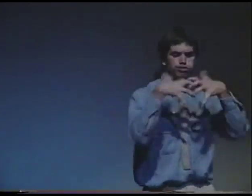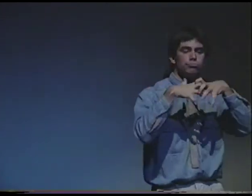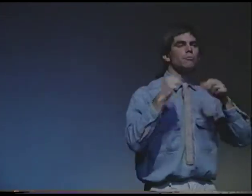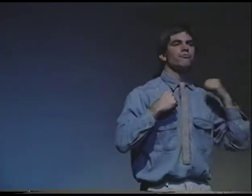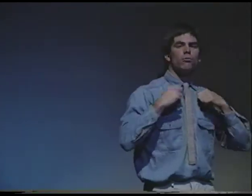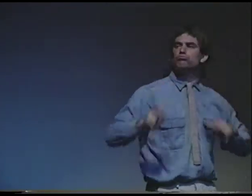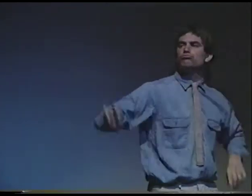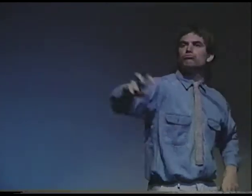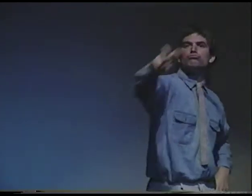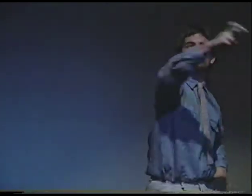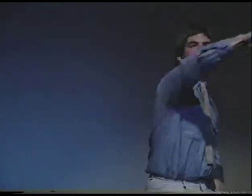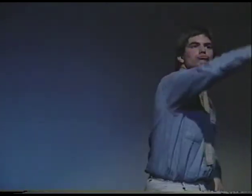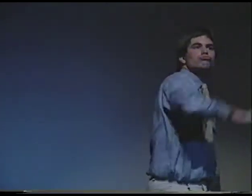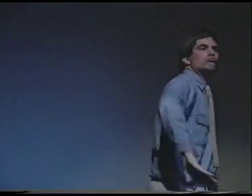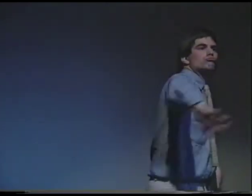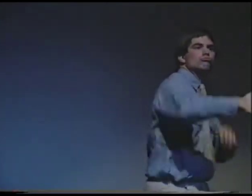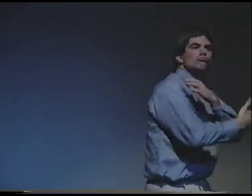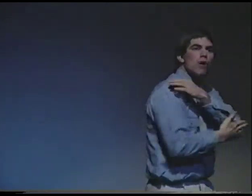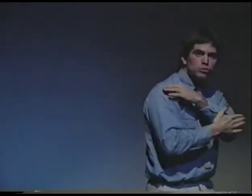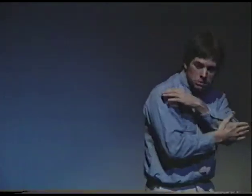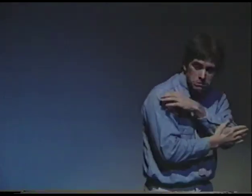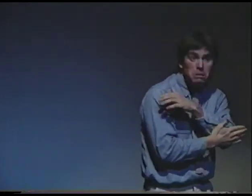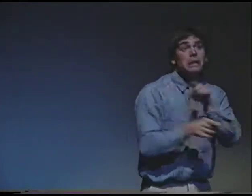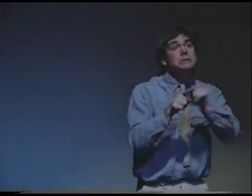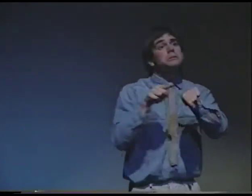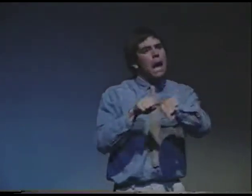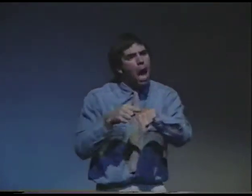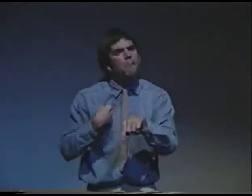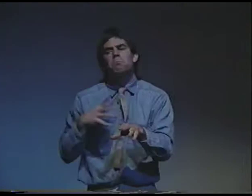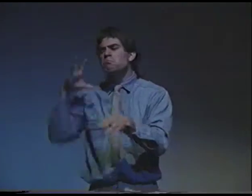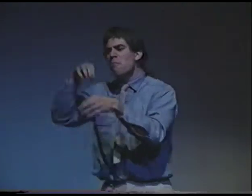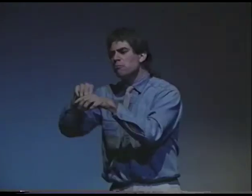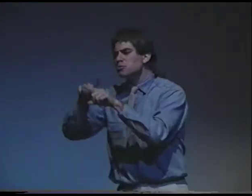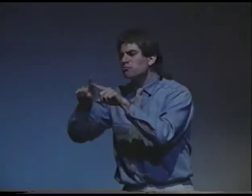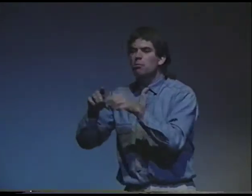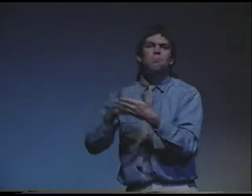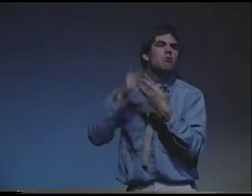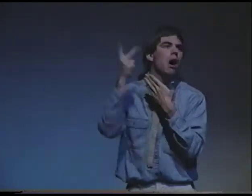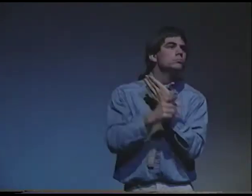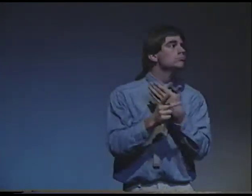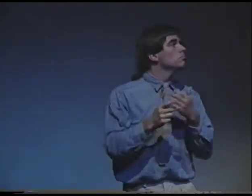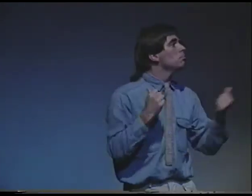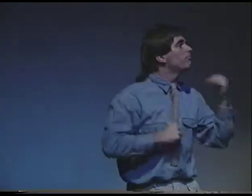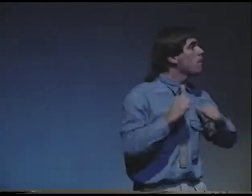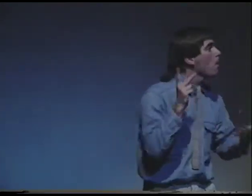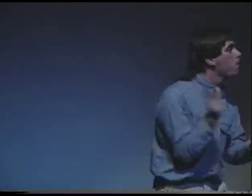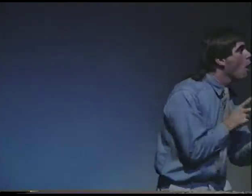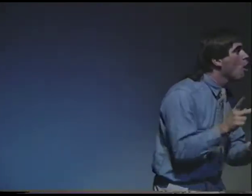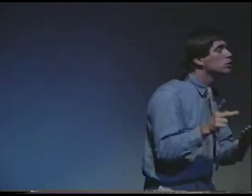It was a deaf and hearing group that went around performing all around the country. While I was involved in that, I was